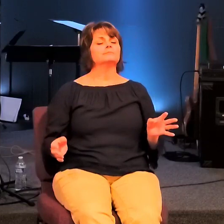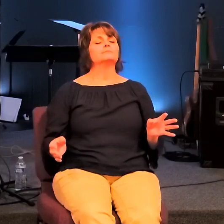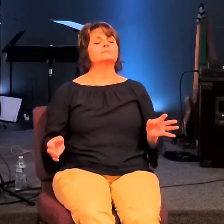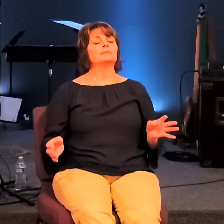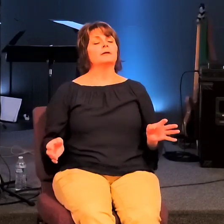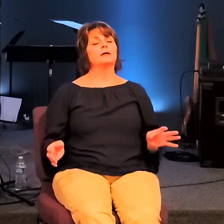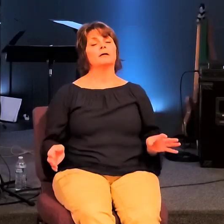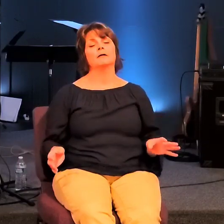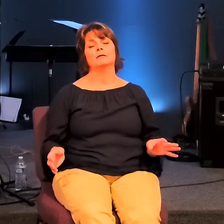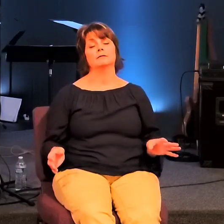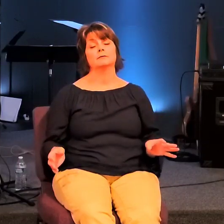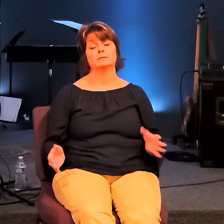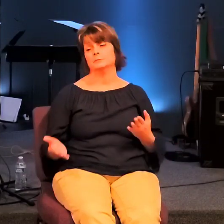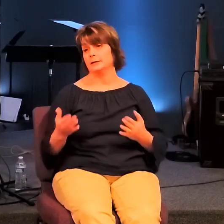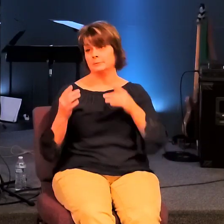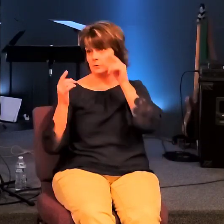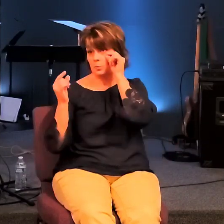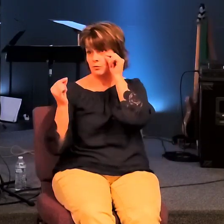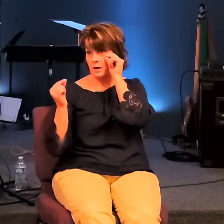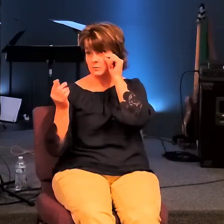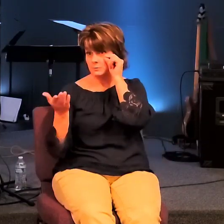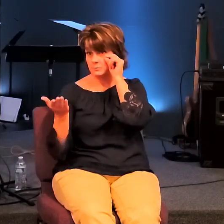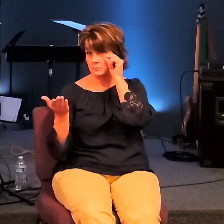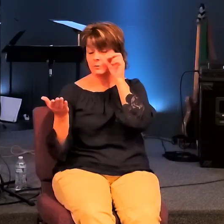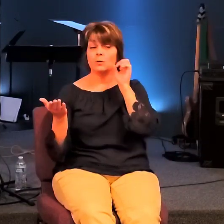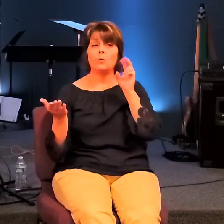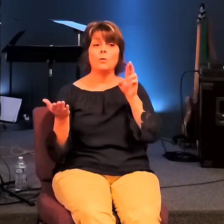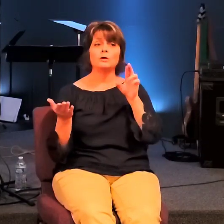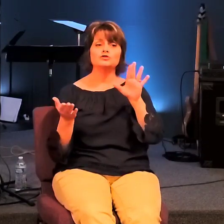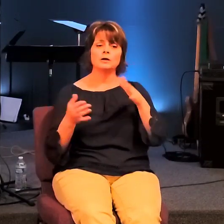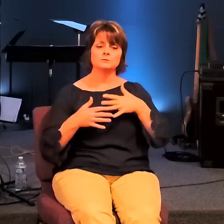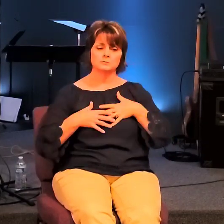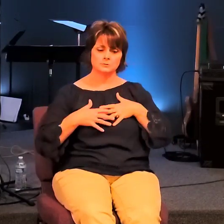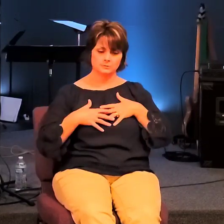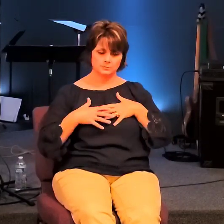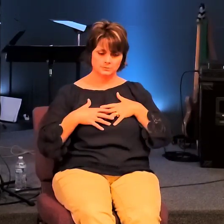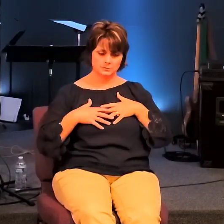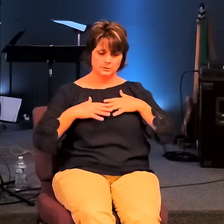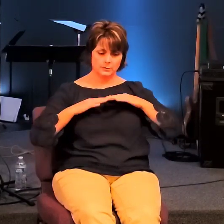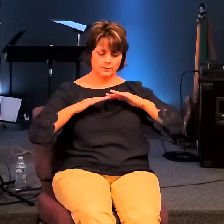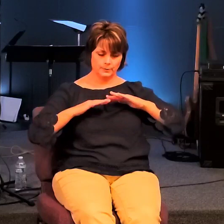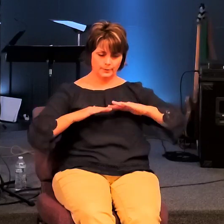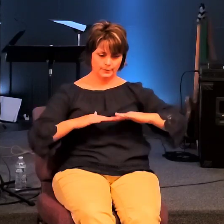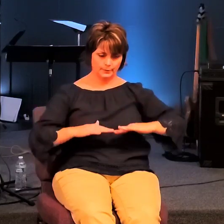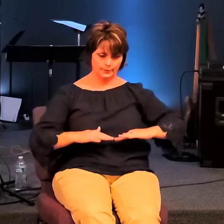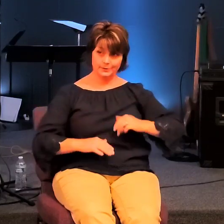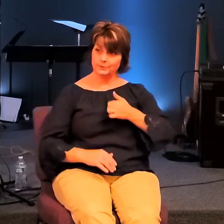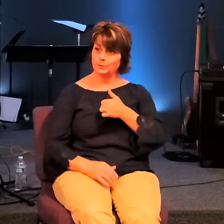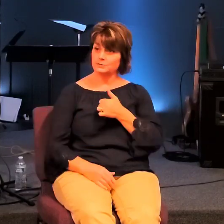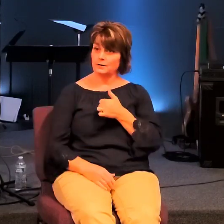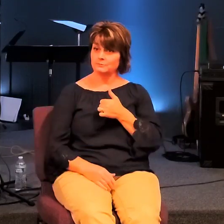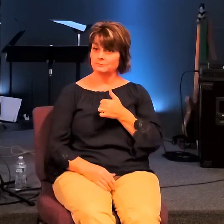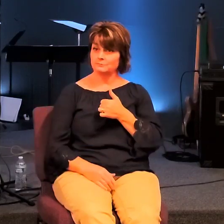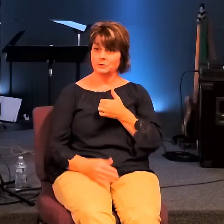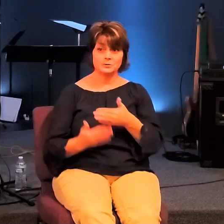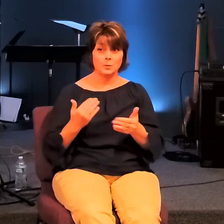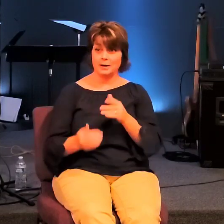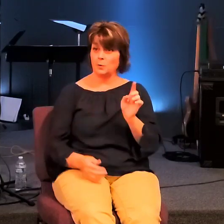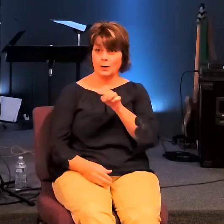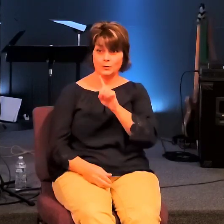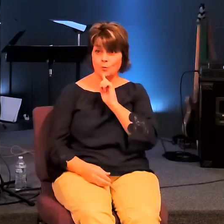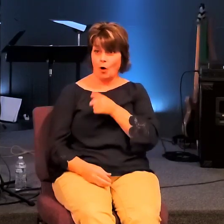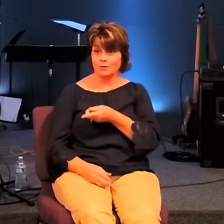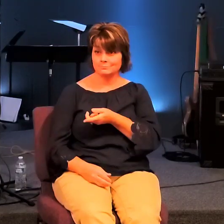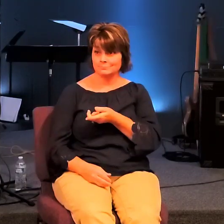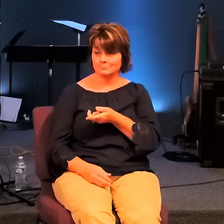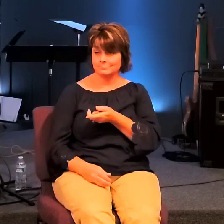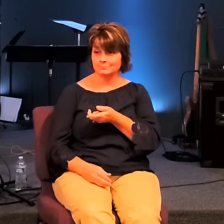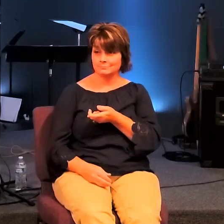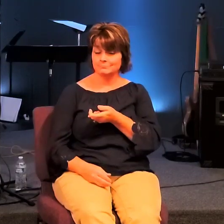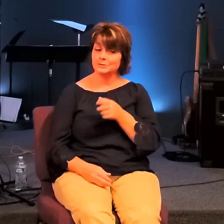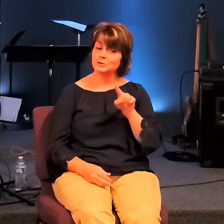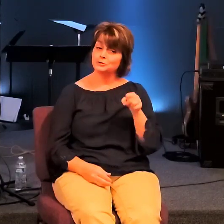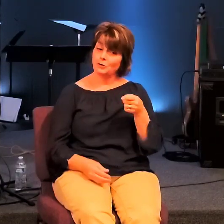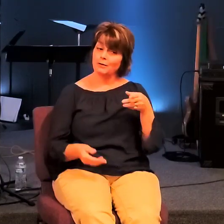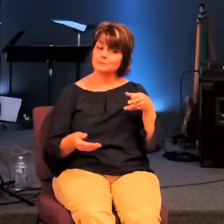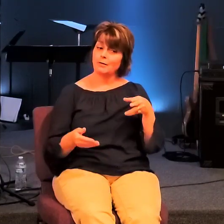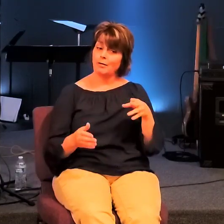close your eyes or just quiet yourself Wherever You Are and just allow yourself to connect